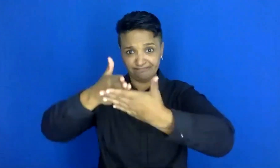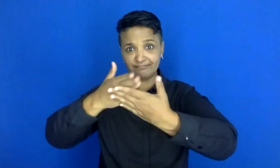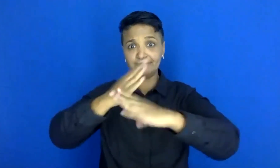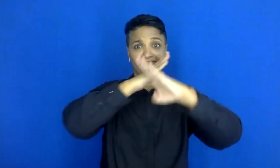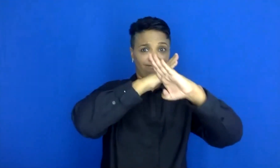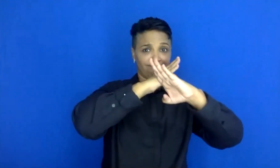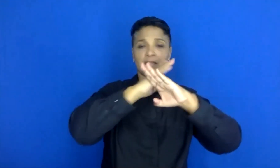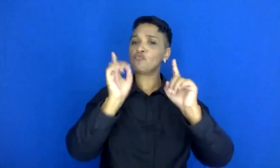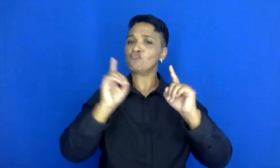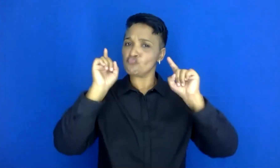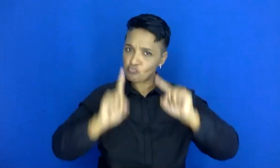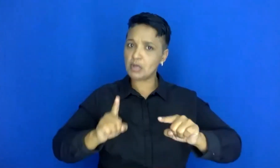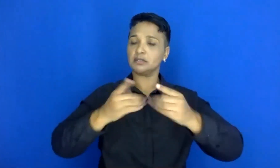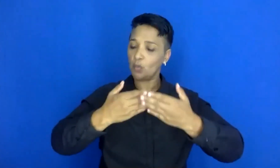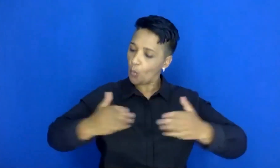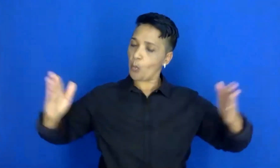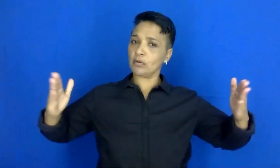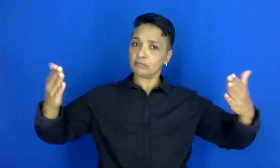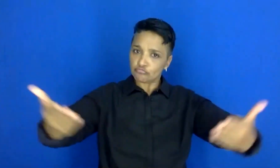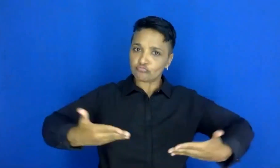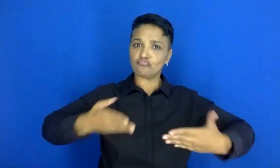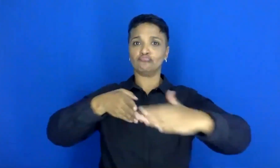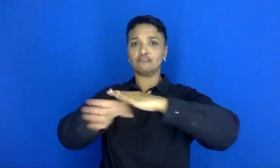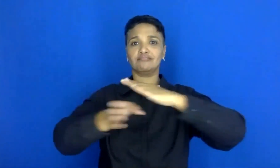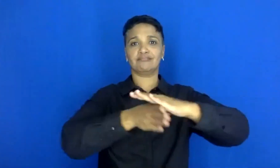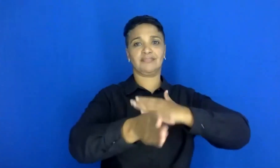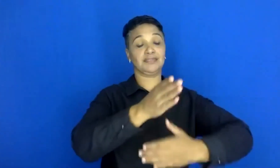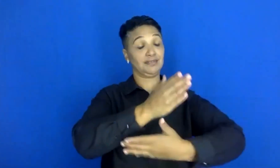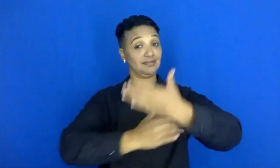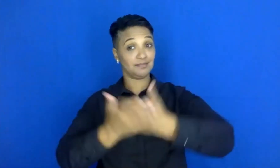that their voice is heard um really of course looking at other thematic areas like education